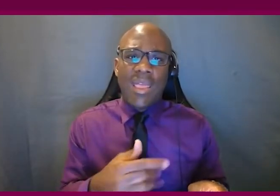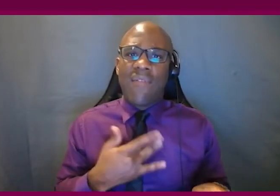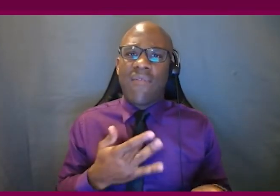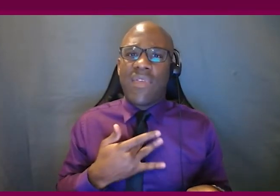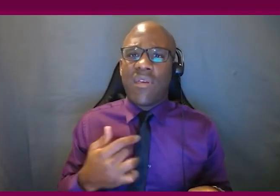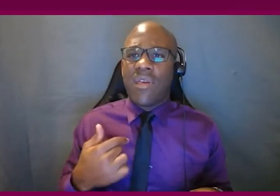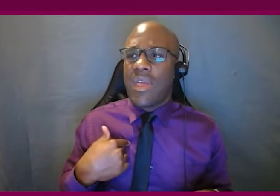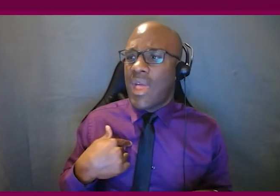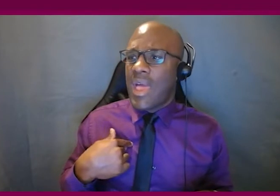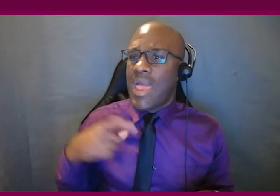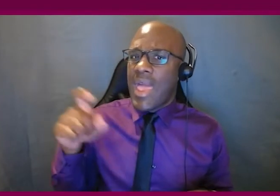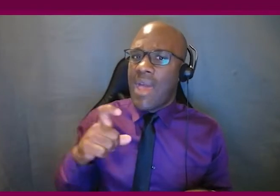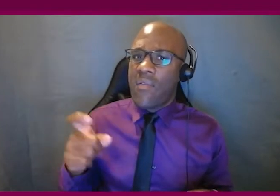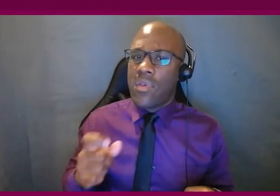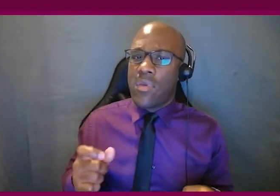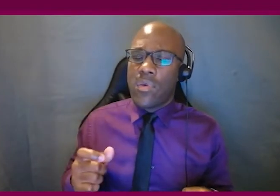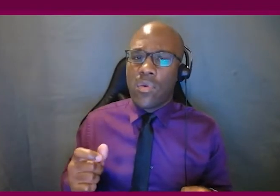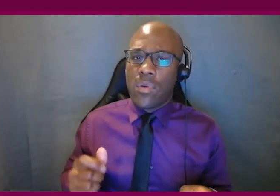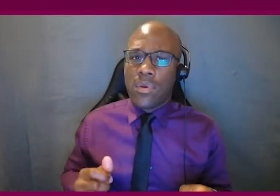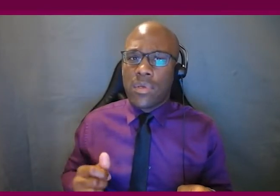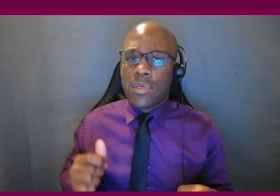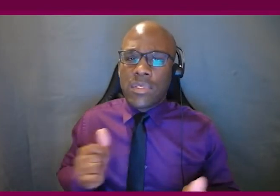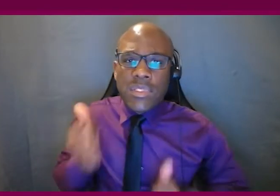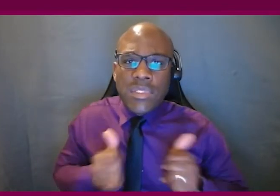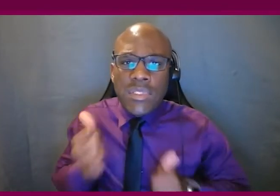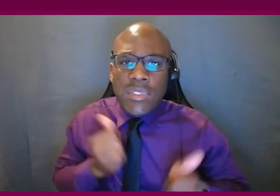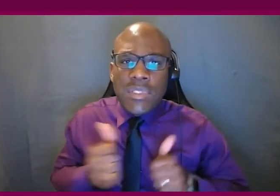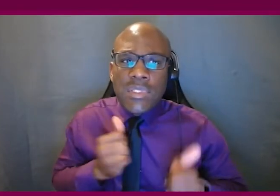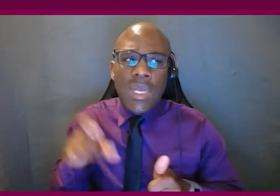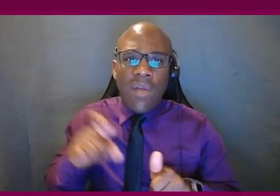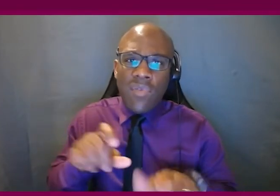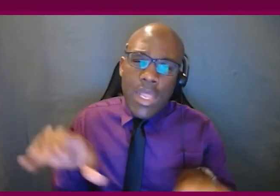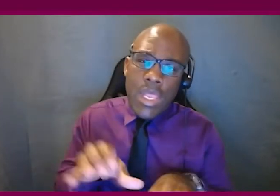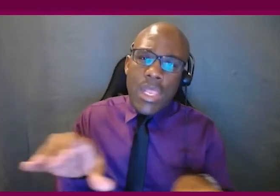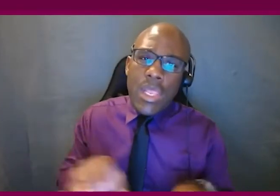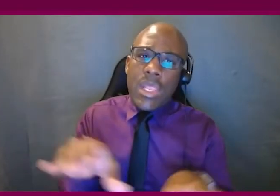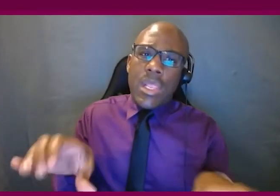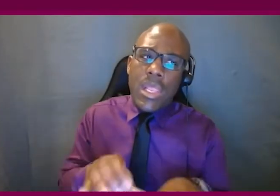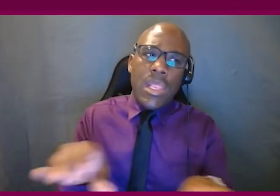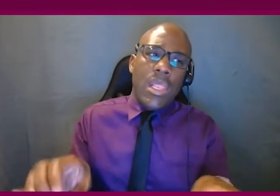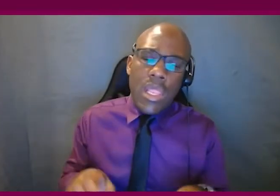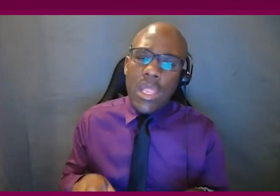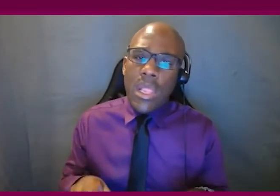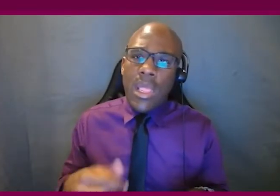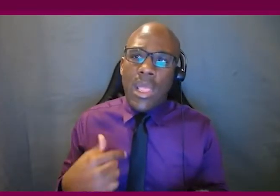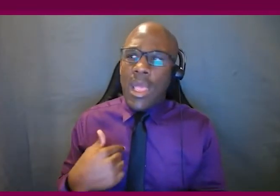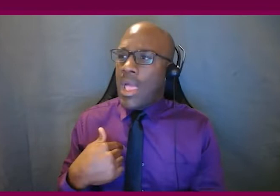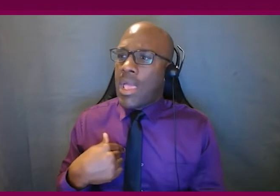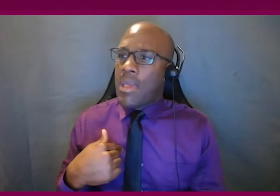because of what they produce and helping them to recognize their wholeness and their worth,